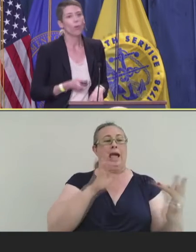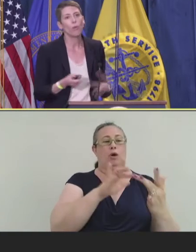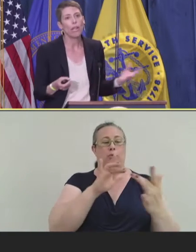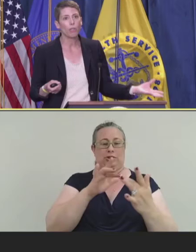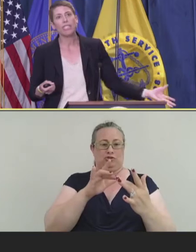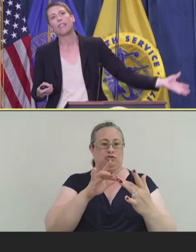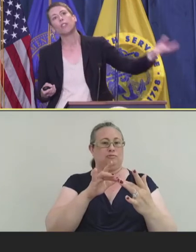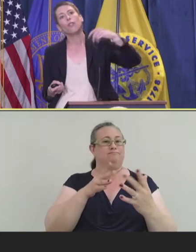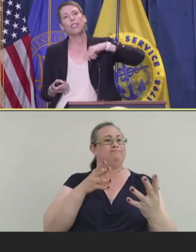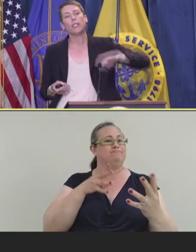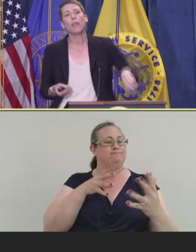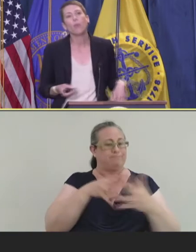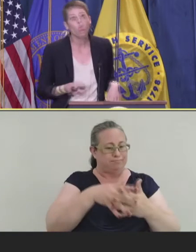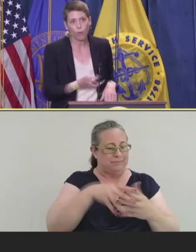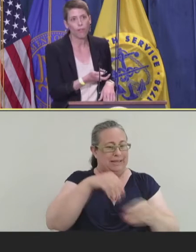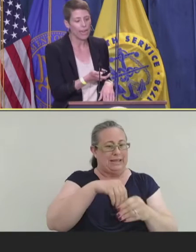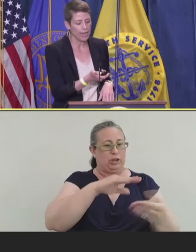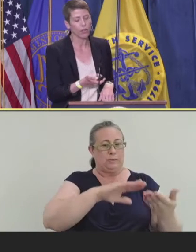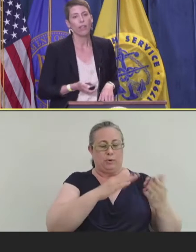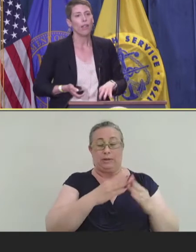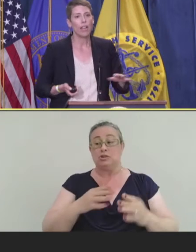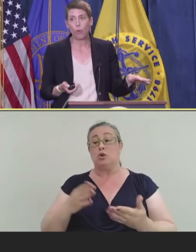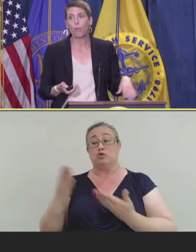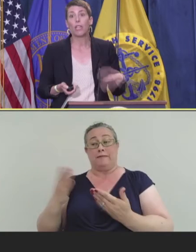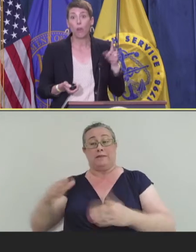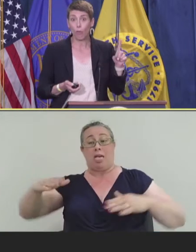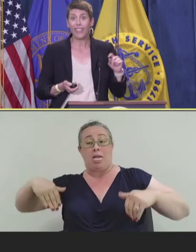we were able to take the services that we weren't providing anywhere but in our one